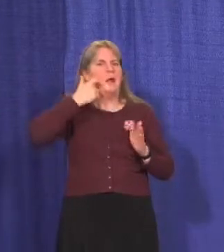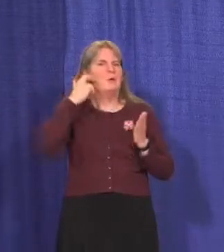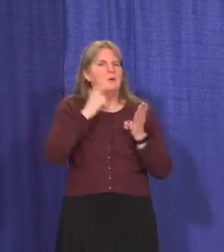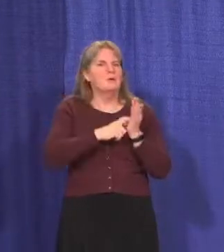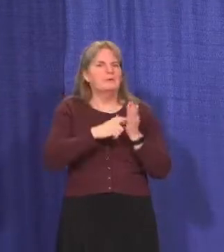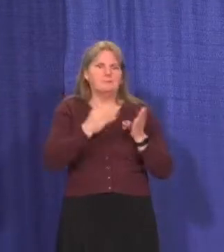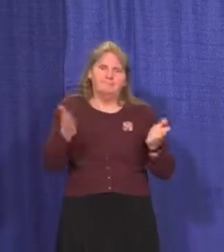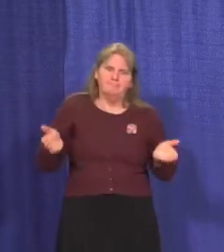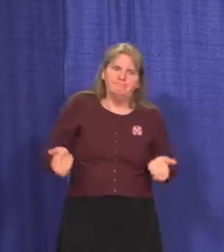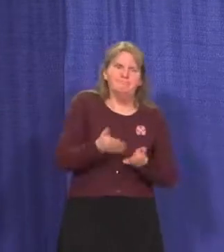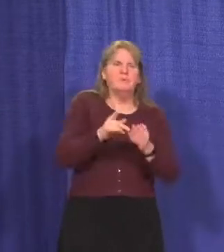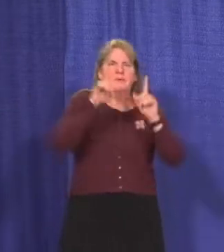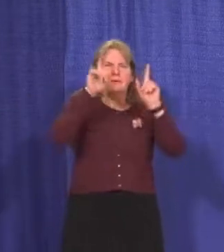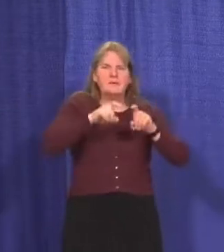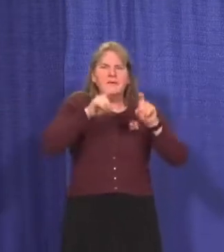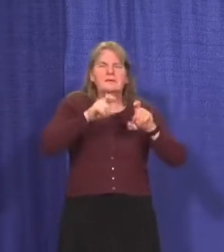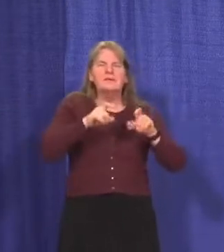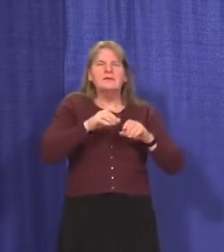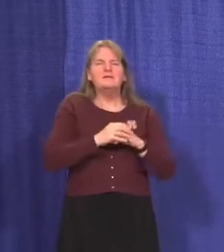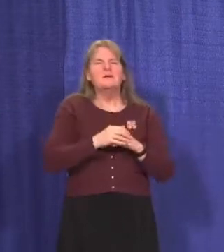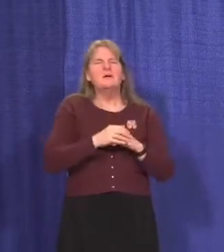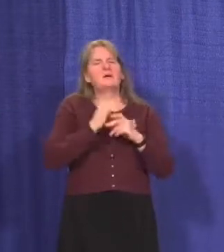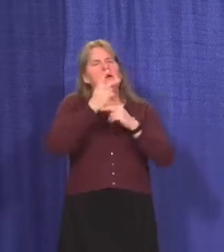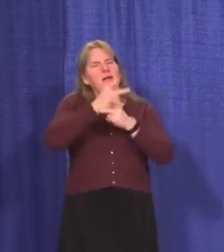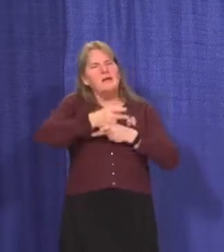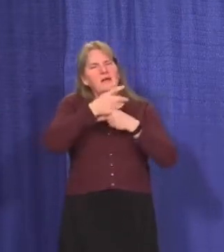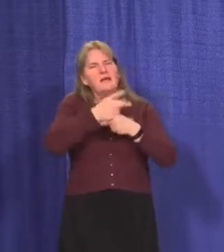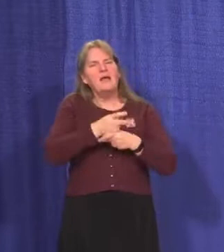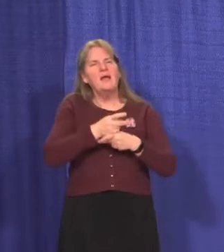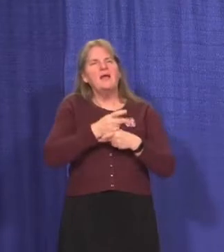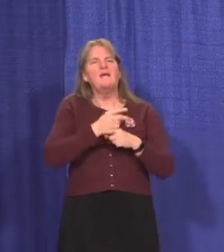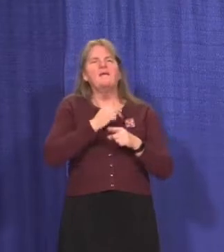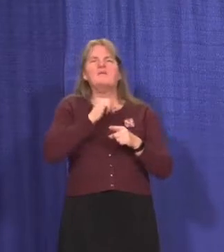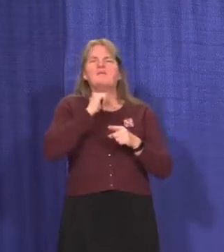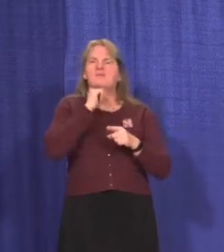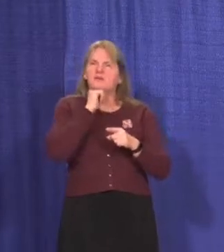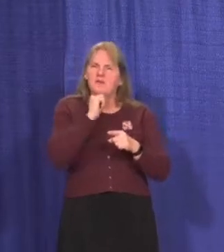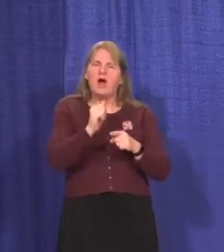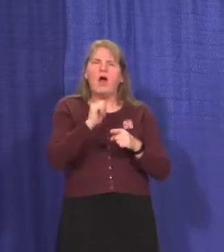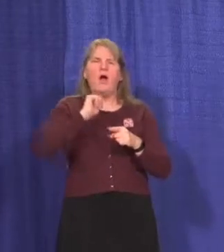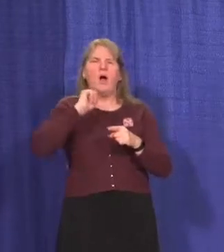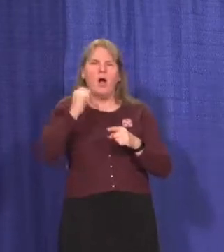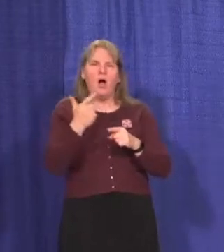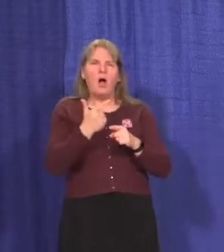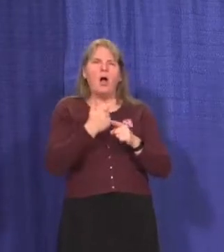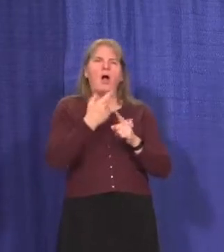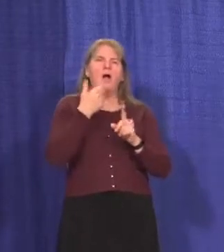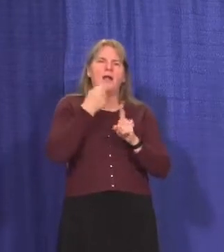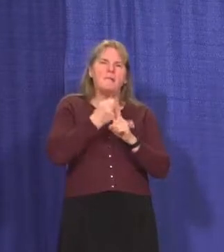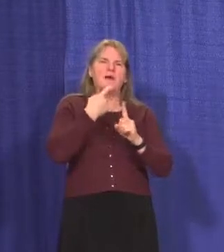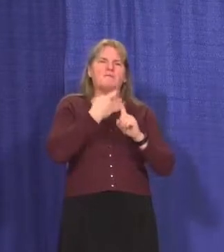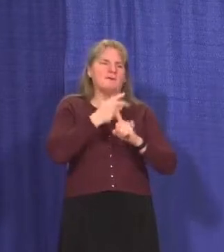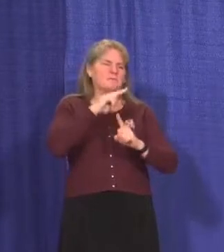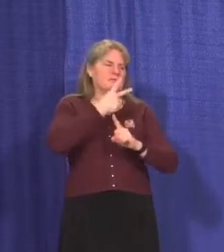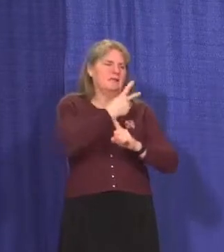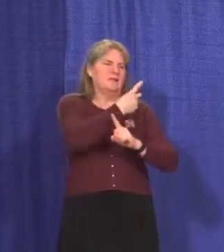not to assume it is all due to vaccine especially if those effects are more severe or they